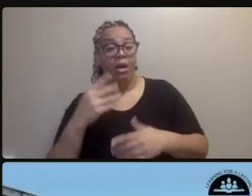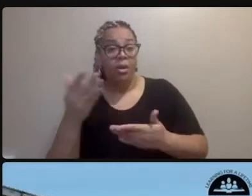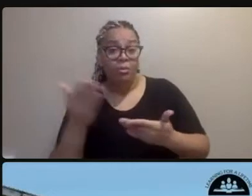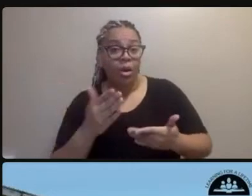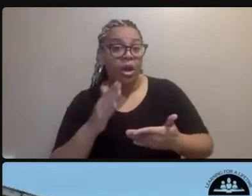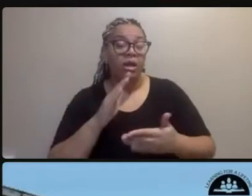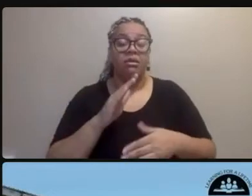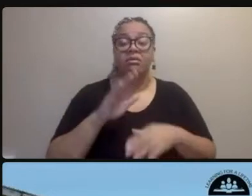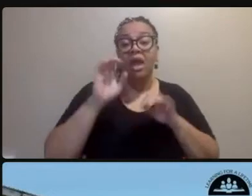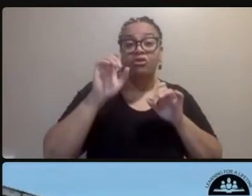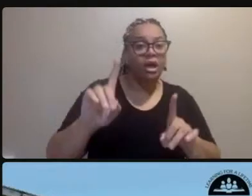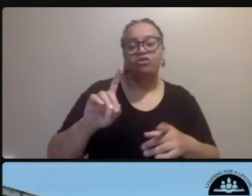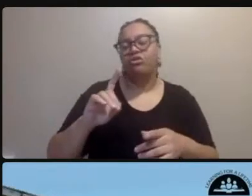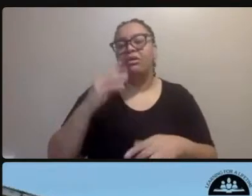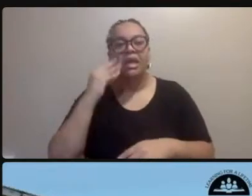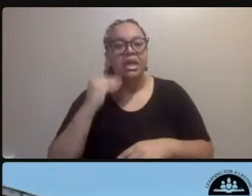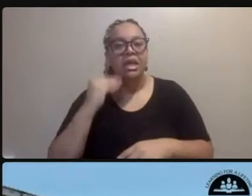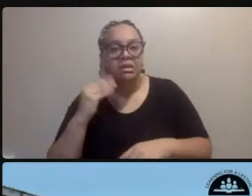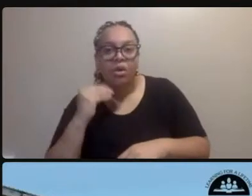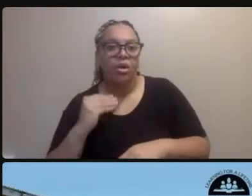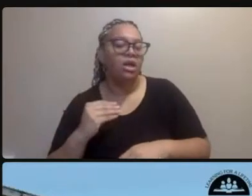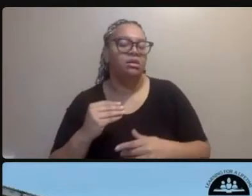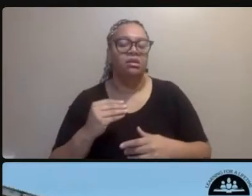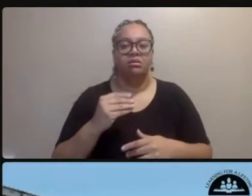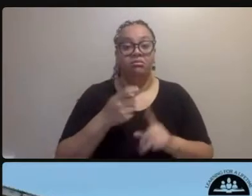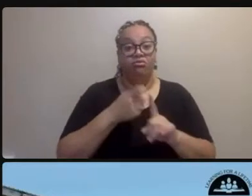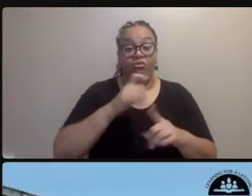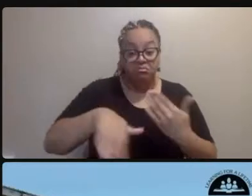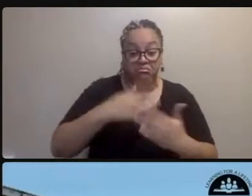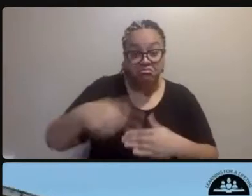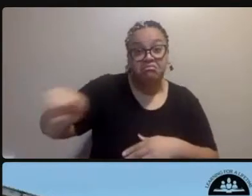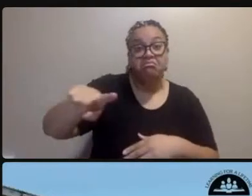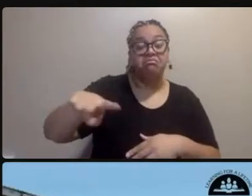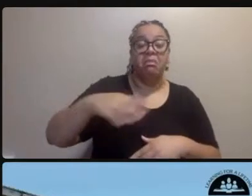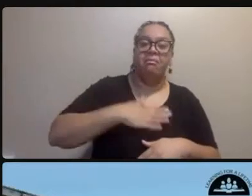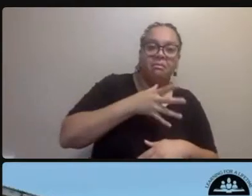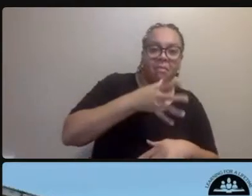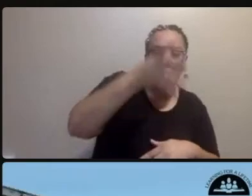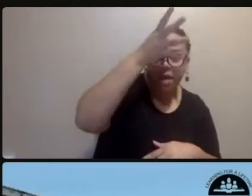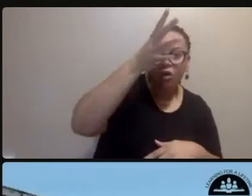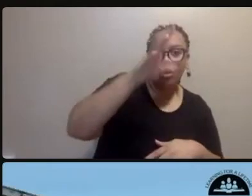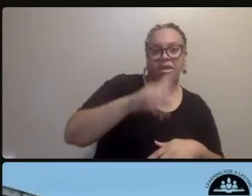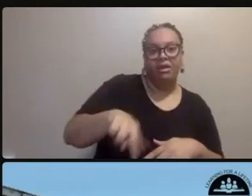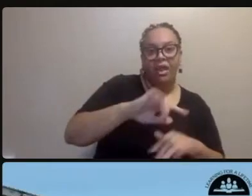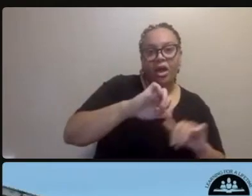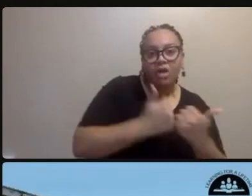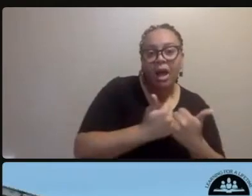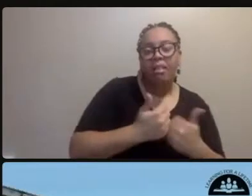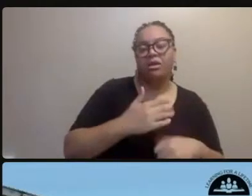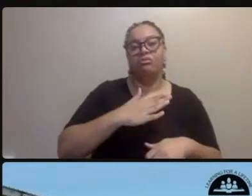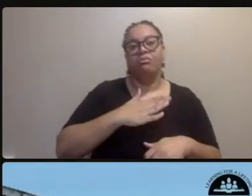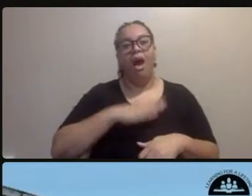MY FAMILY TO ATTEND COLLEGE I ALSO BRING THE EXPERIENCES TO